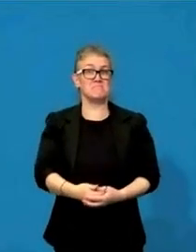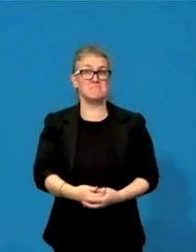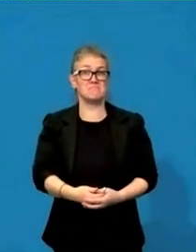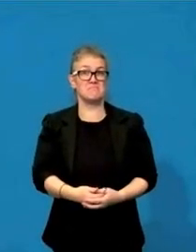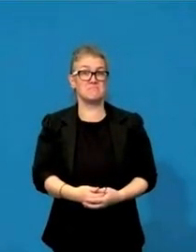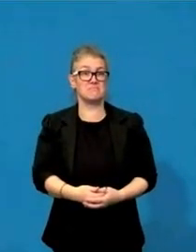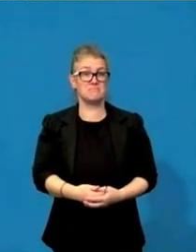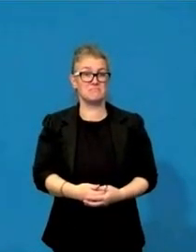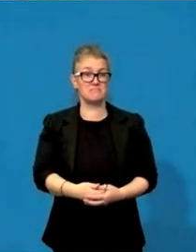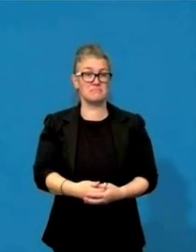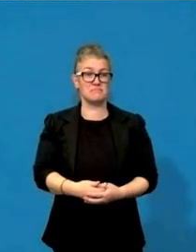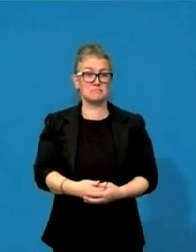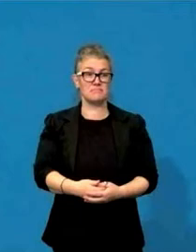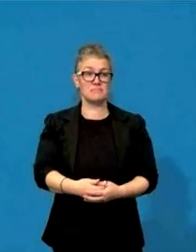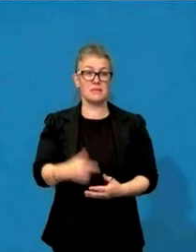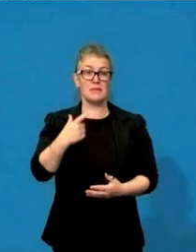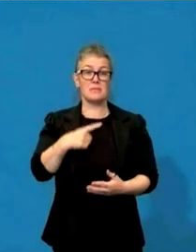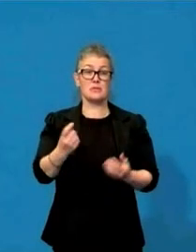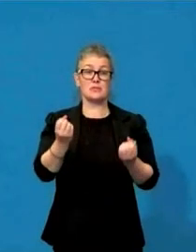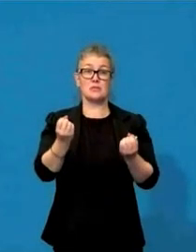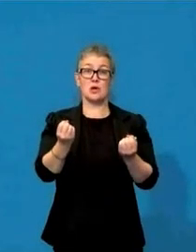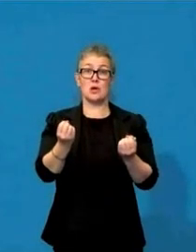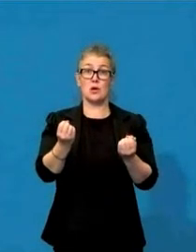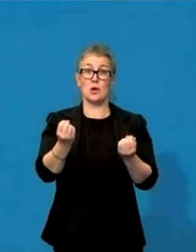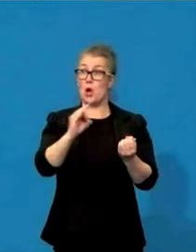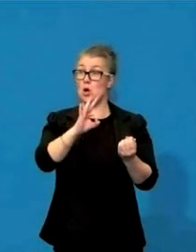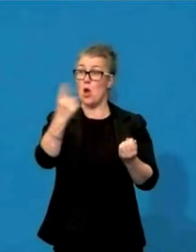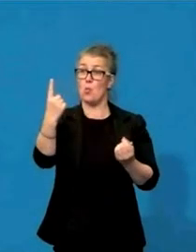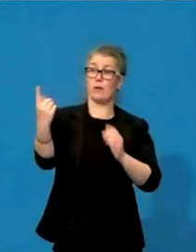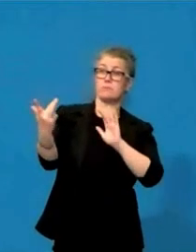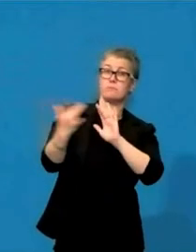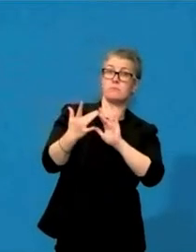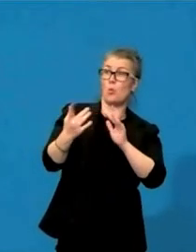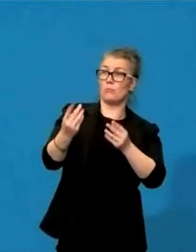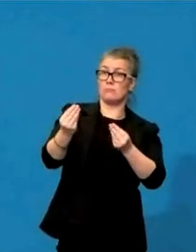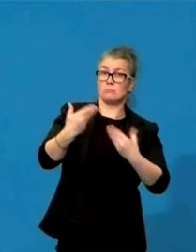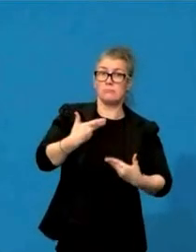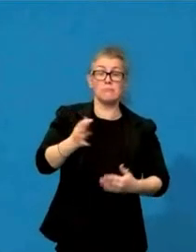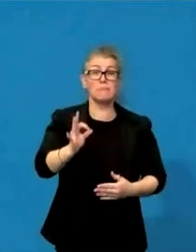Is there any presence in Fitzroy Crossing of the NDIA?